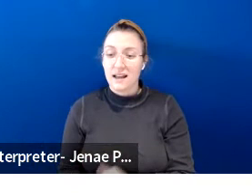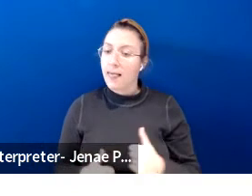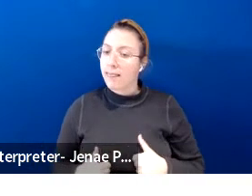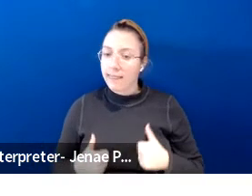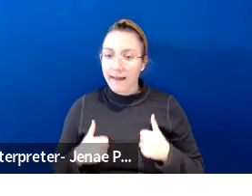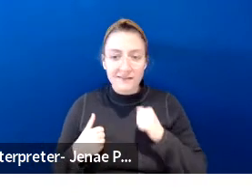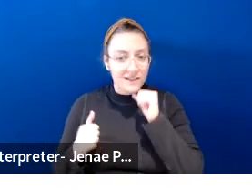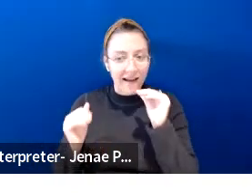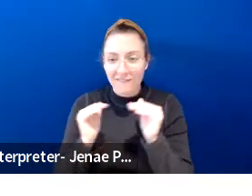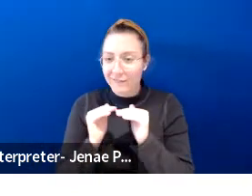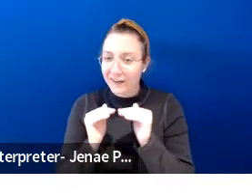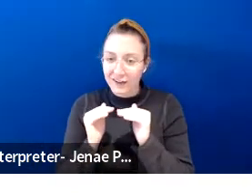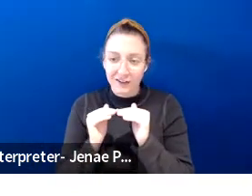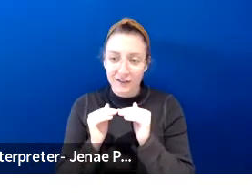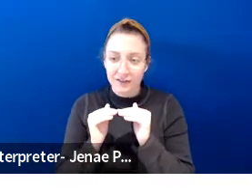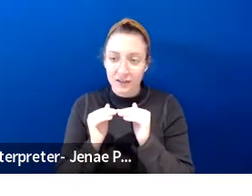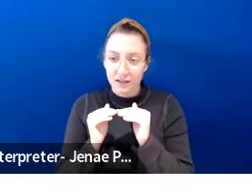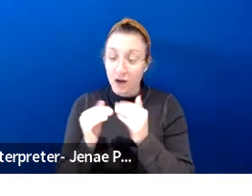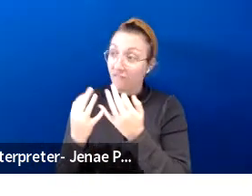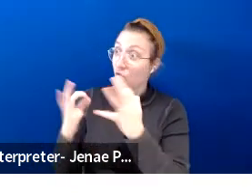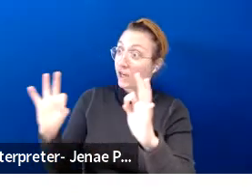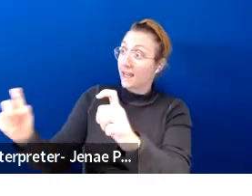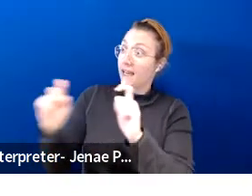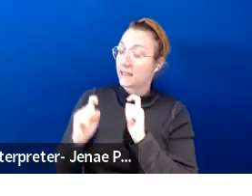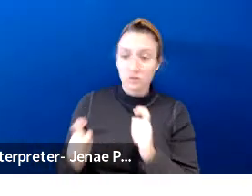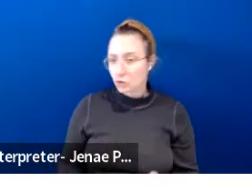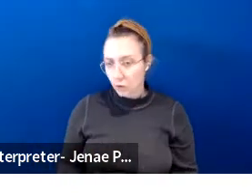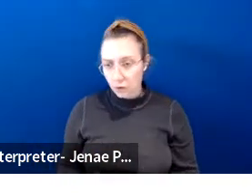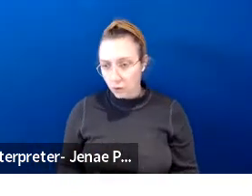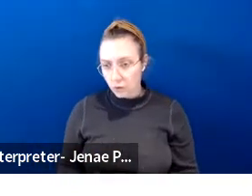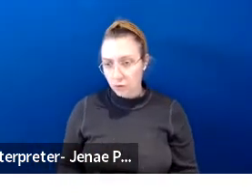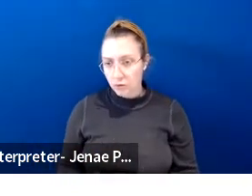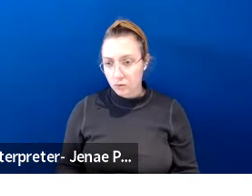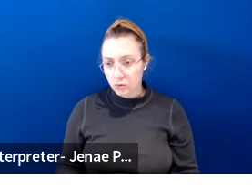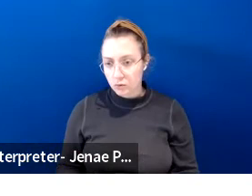You don't get something for nothing. The body doesn't always get what we conceive to be just deserts.